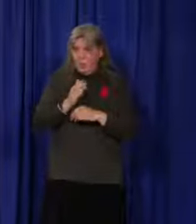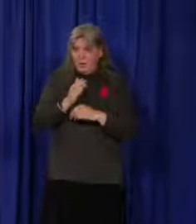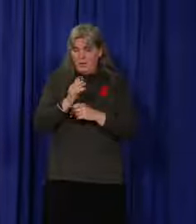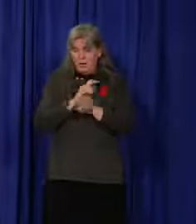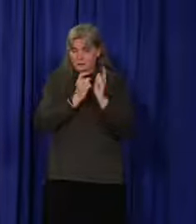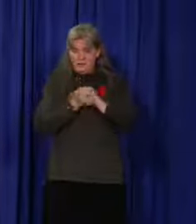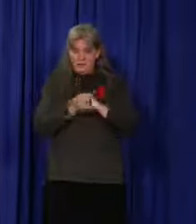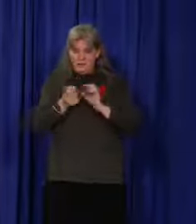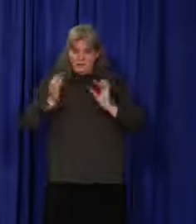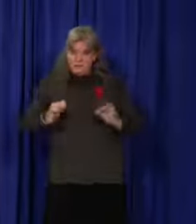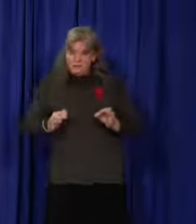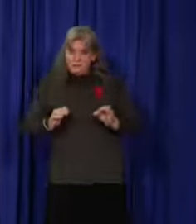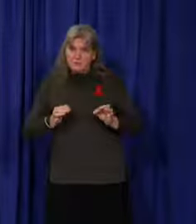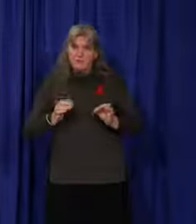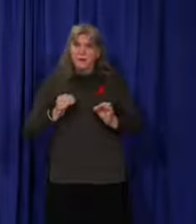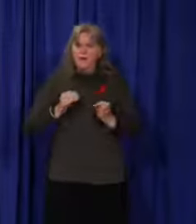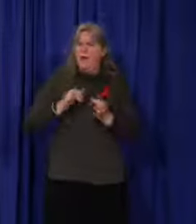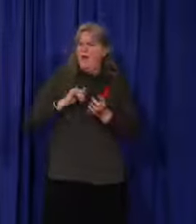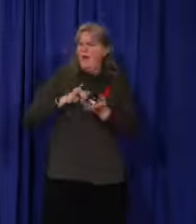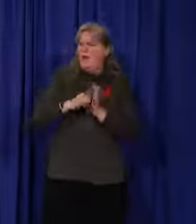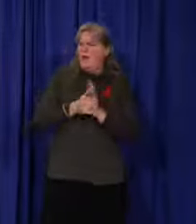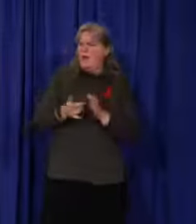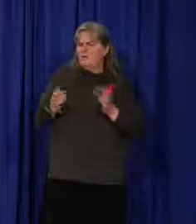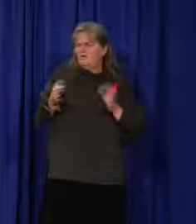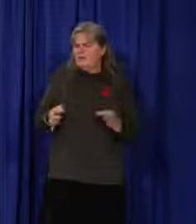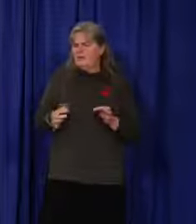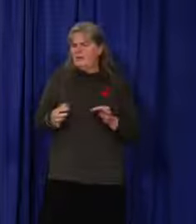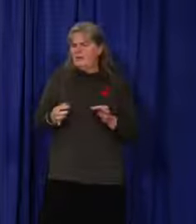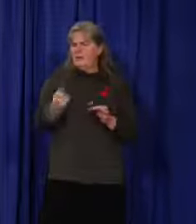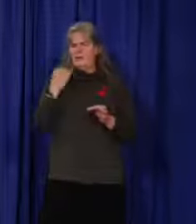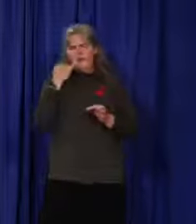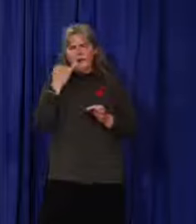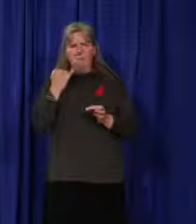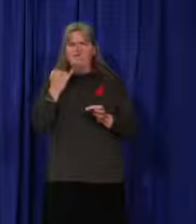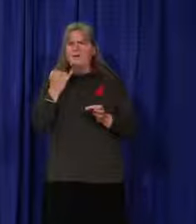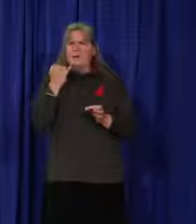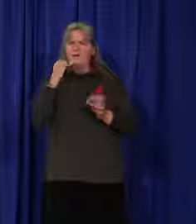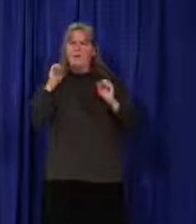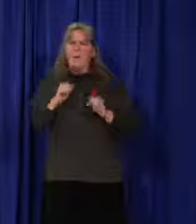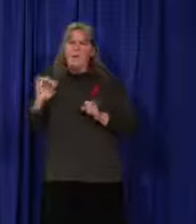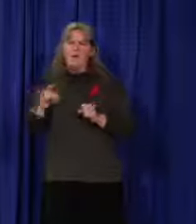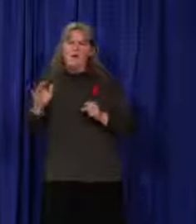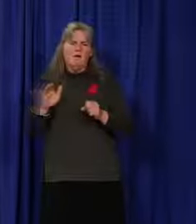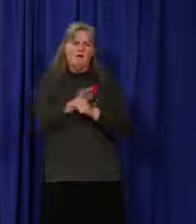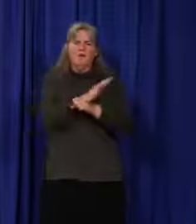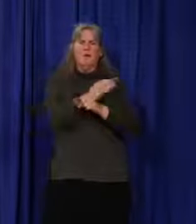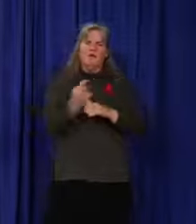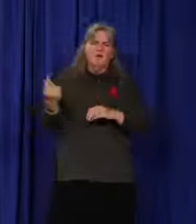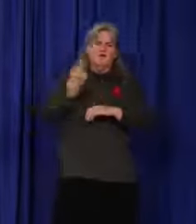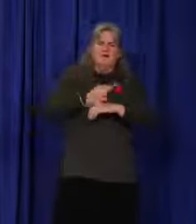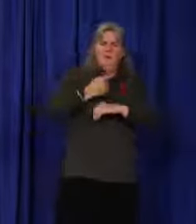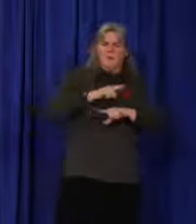that are struggling, sick leave, provisions, those types of things. There's still other costs as